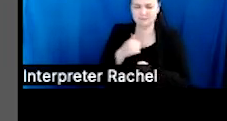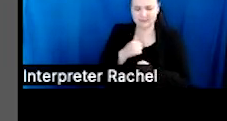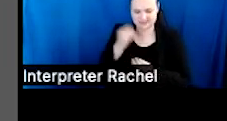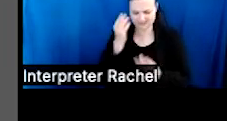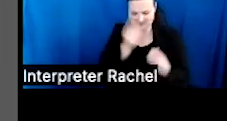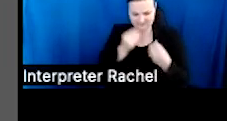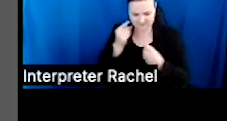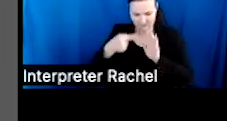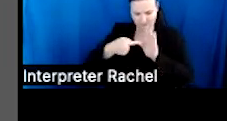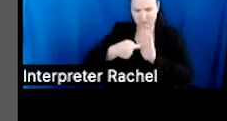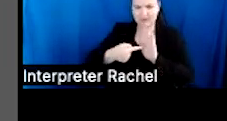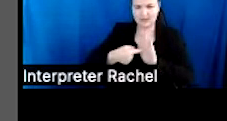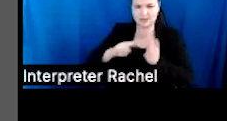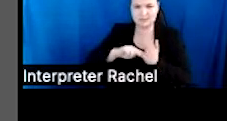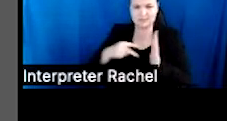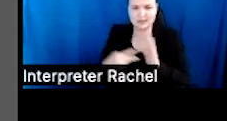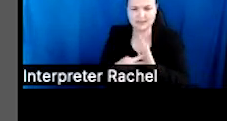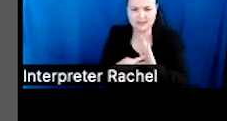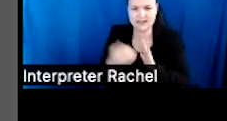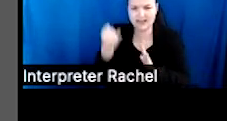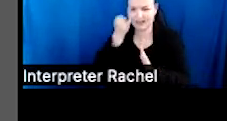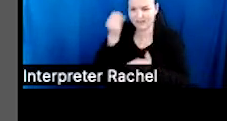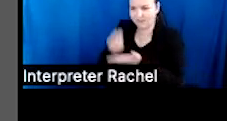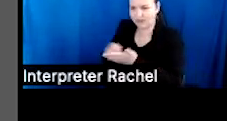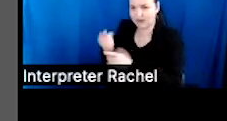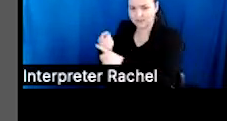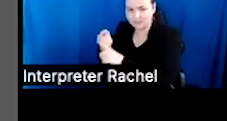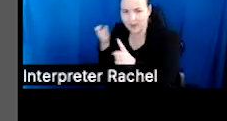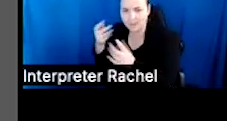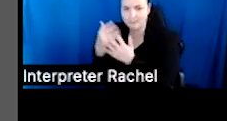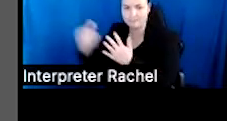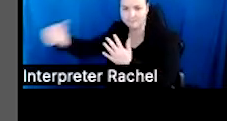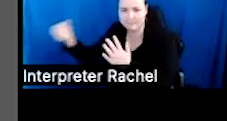it's funded by incarceration and brutality toward activists and protesters in Ferguson,